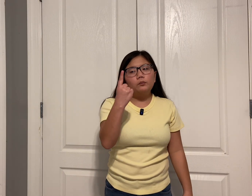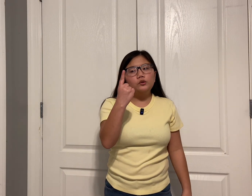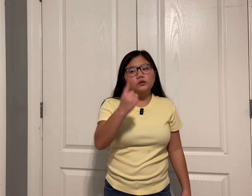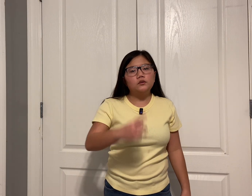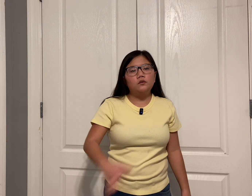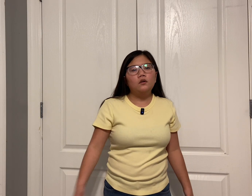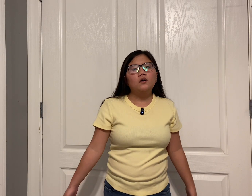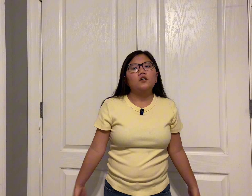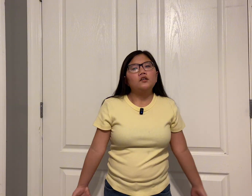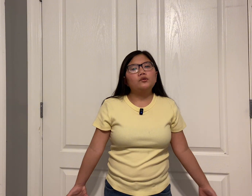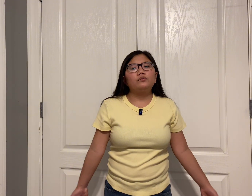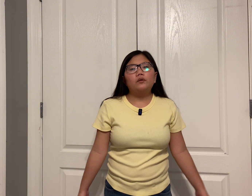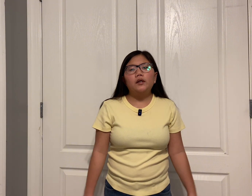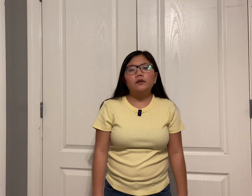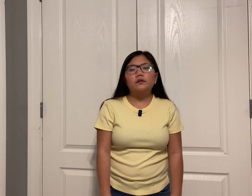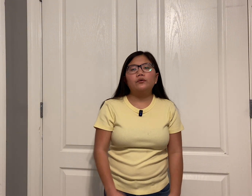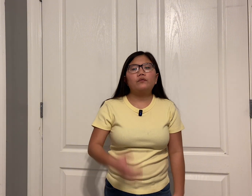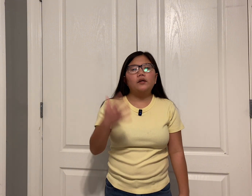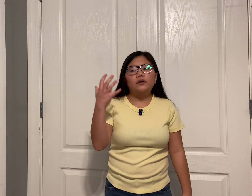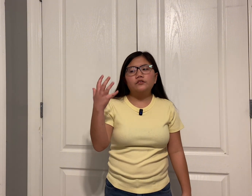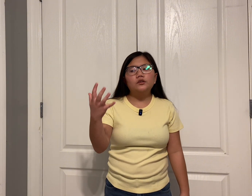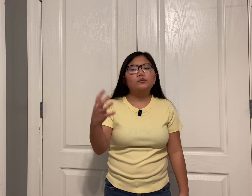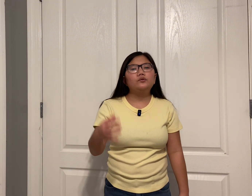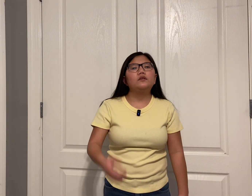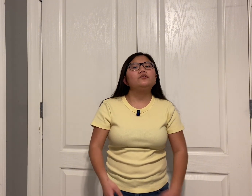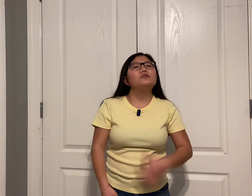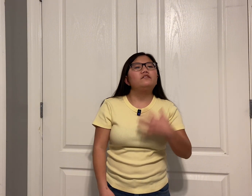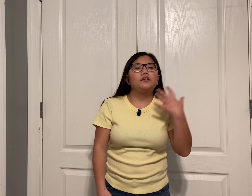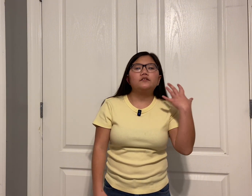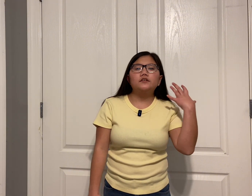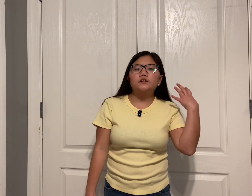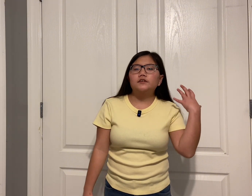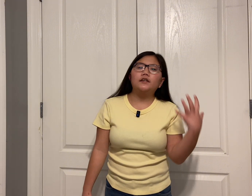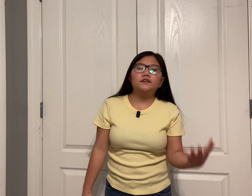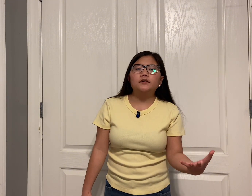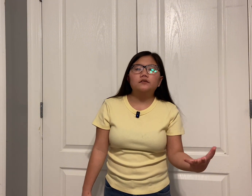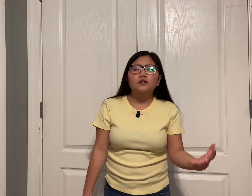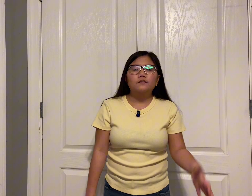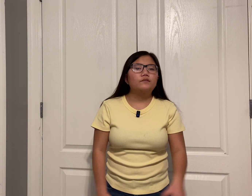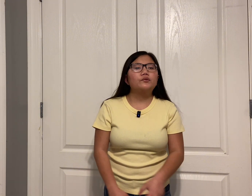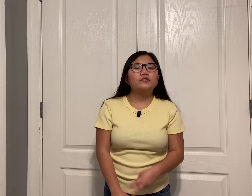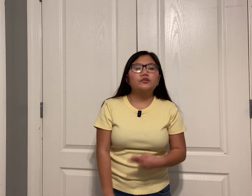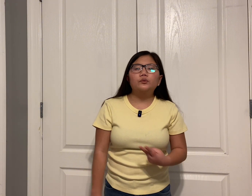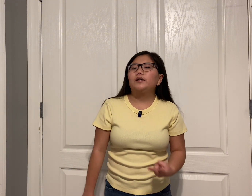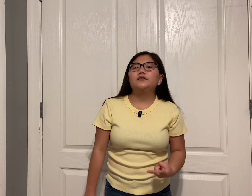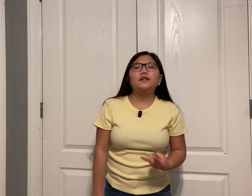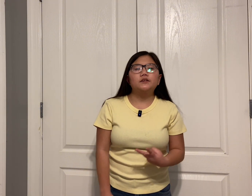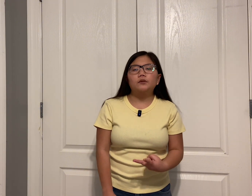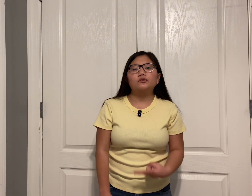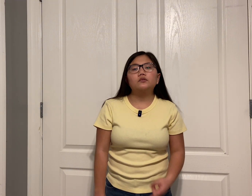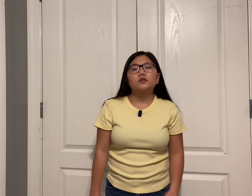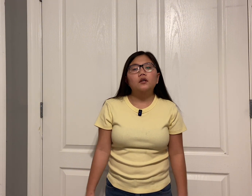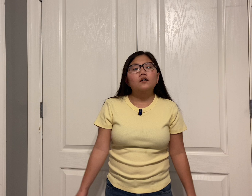So if you're right handed, your right hand's gonna move and your left hand's gonna stay still for two handed asymmetrical.